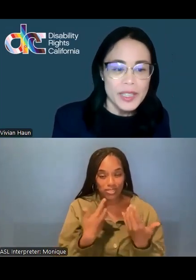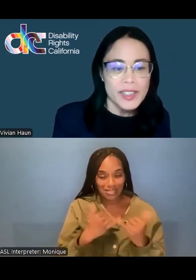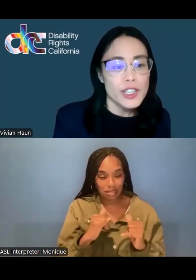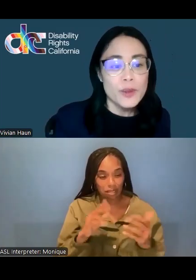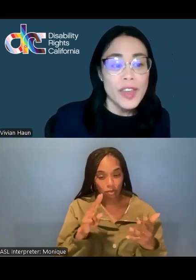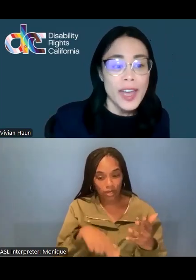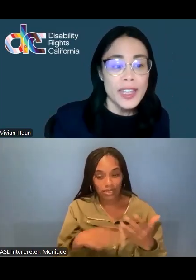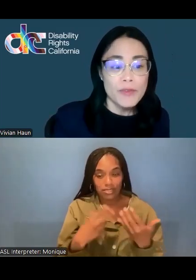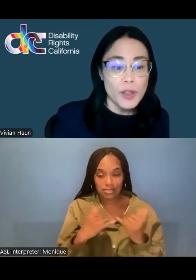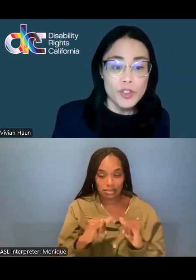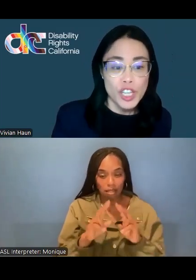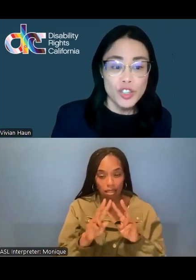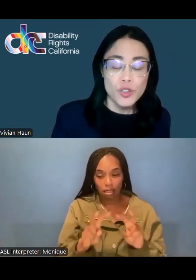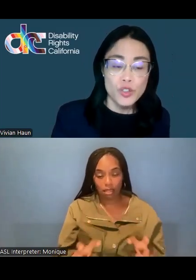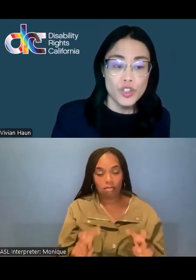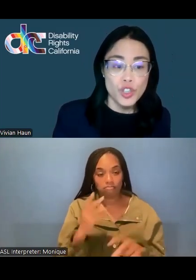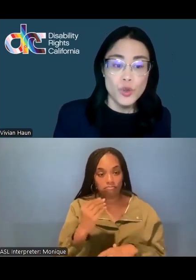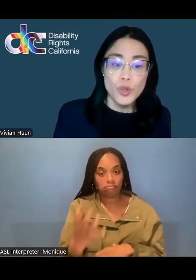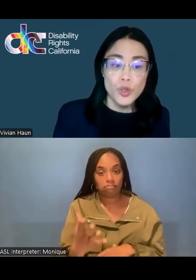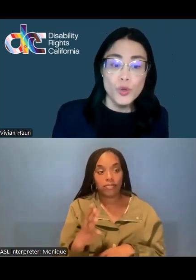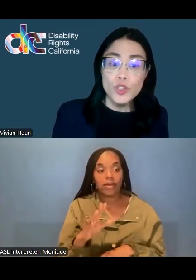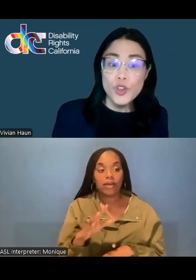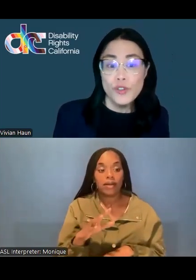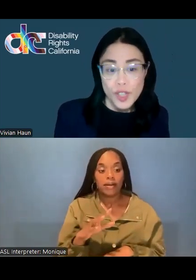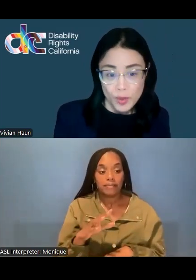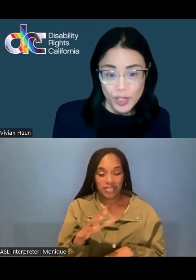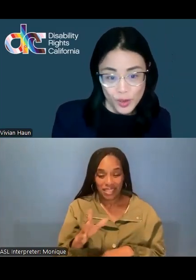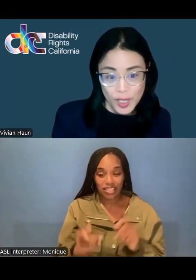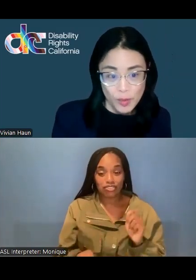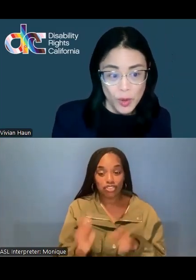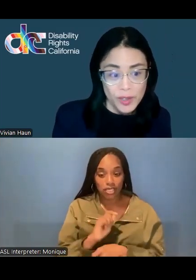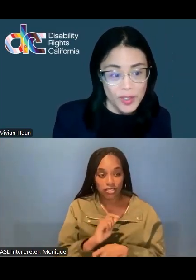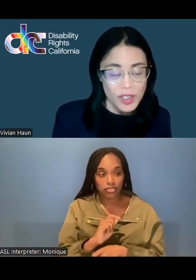we can tell you that it involves changes to who serves on regional center boards.